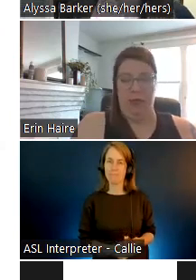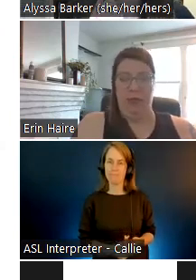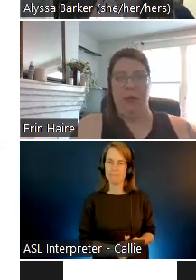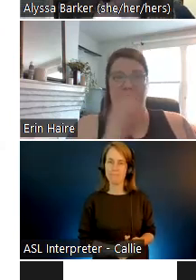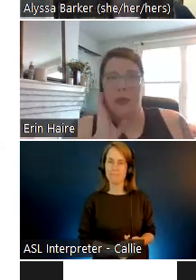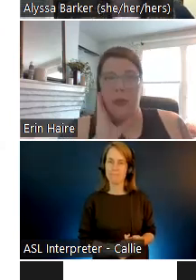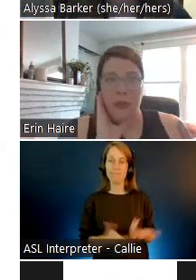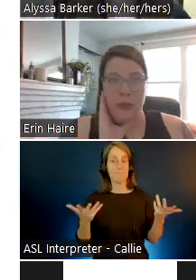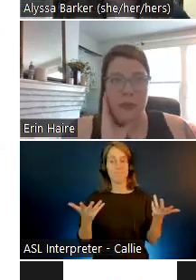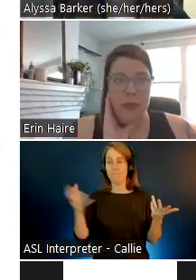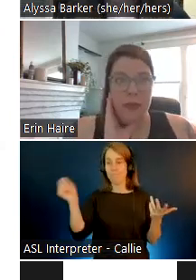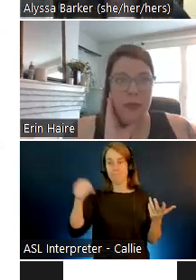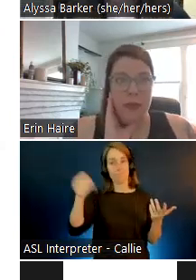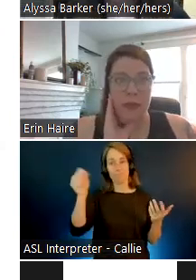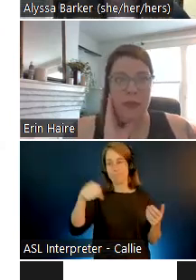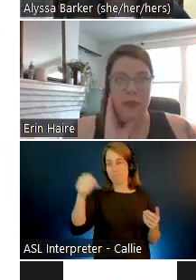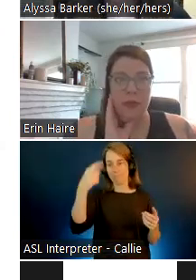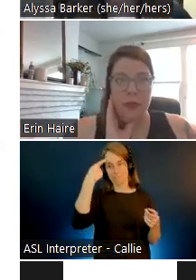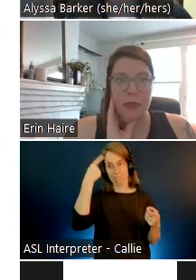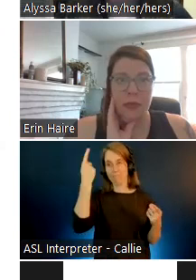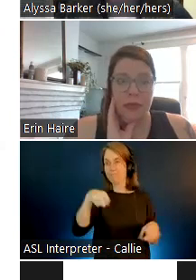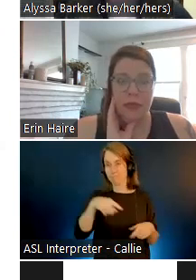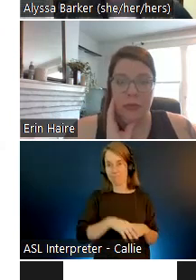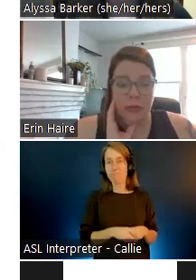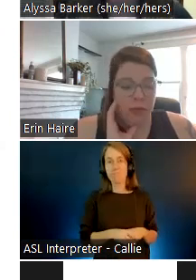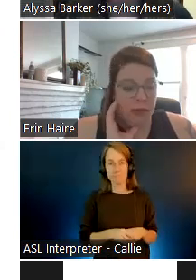yeah i i think so um i think that one